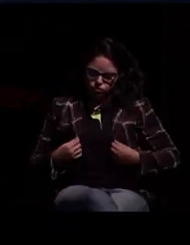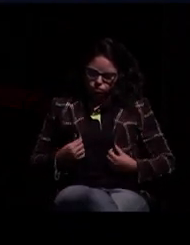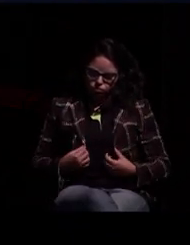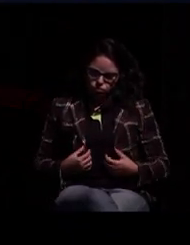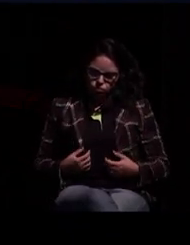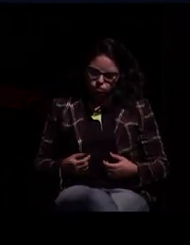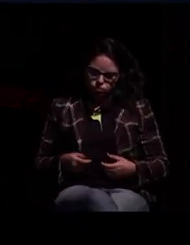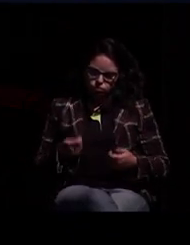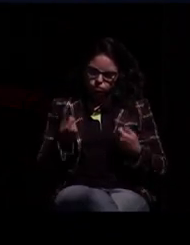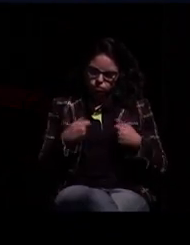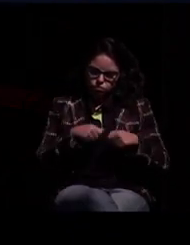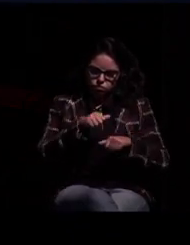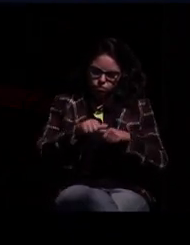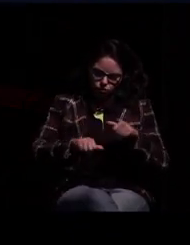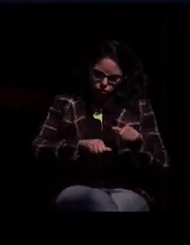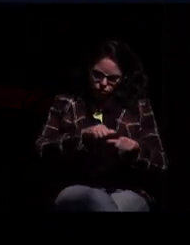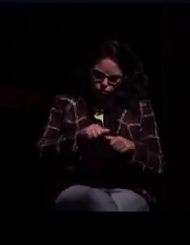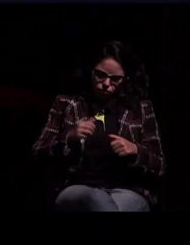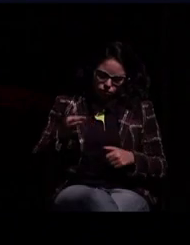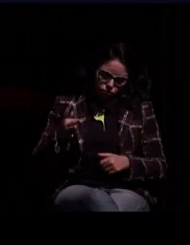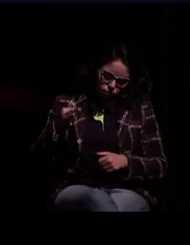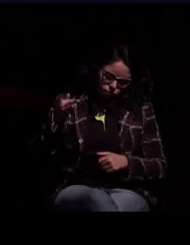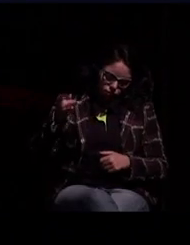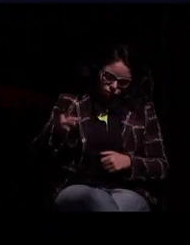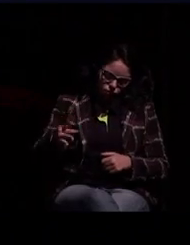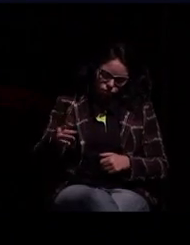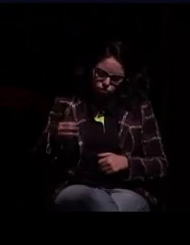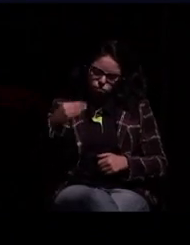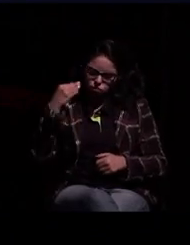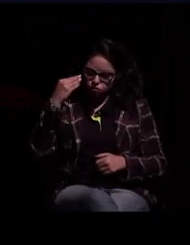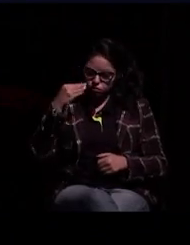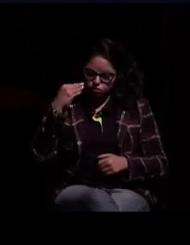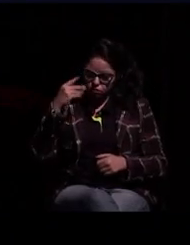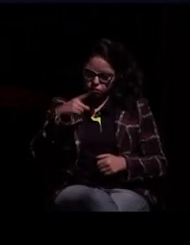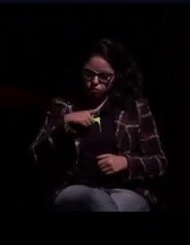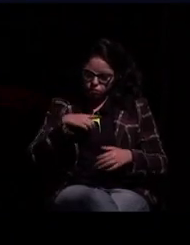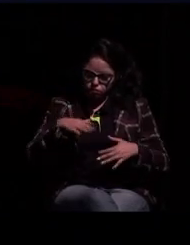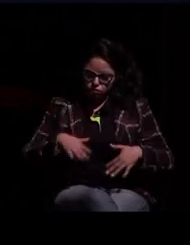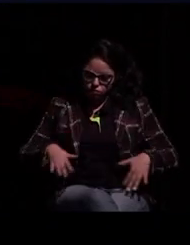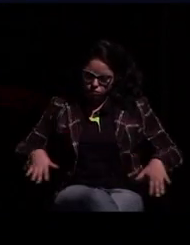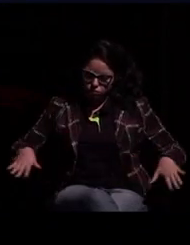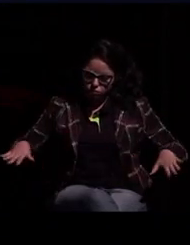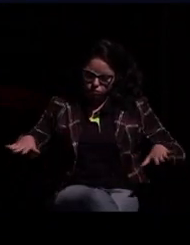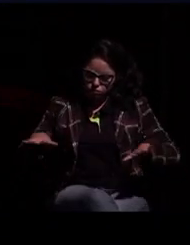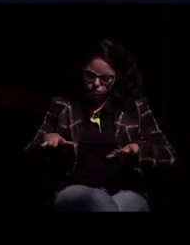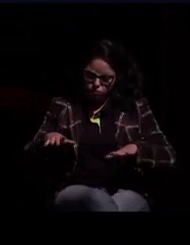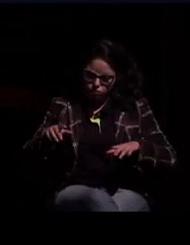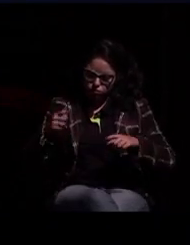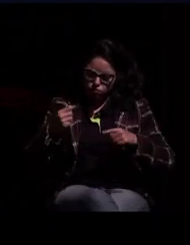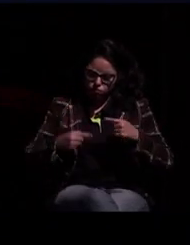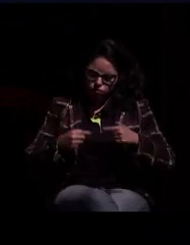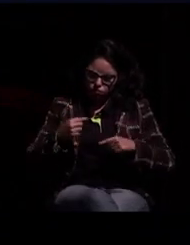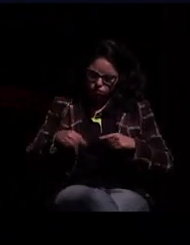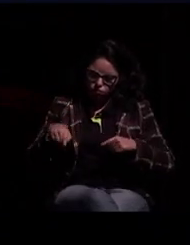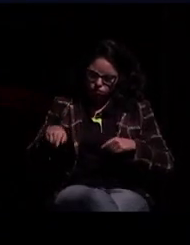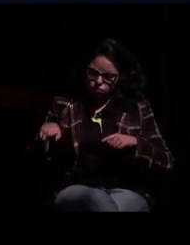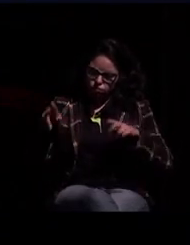the opportunity of having spaces as important as this encounter and discuss these subjects to go building that agenda.